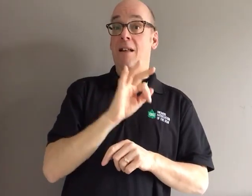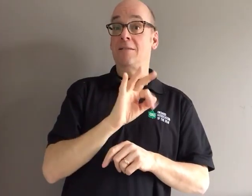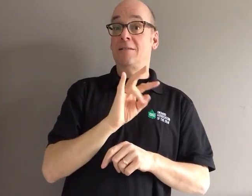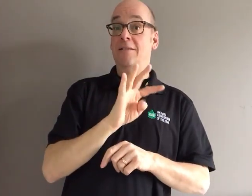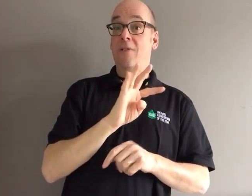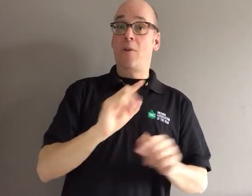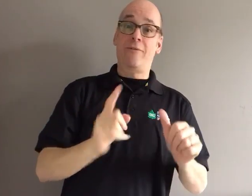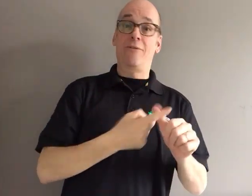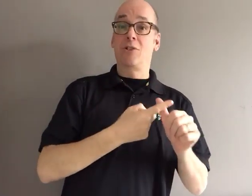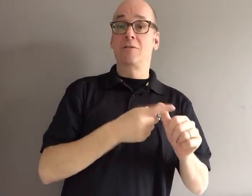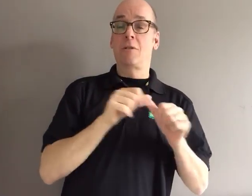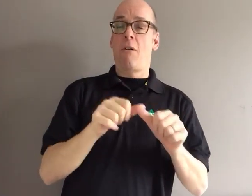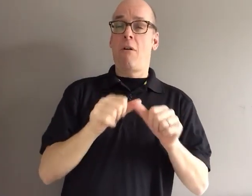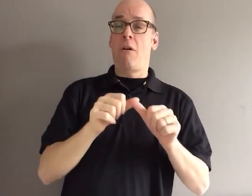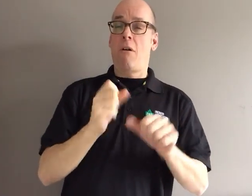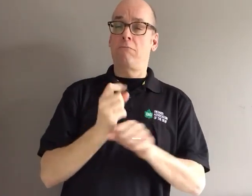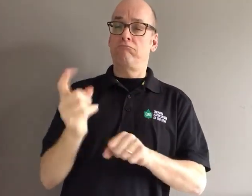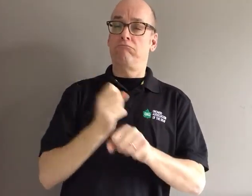happening for the first time in 1974